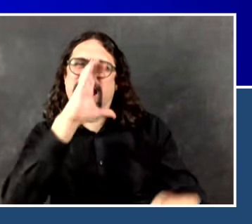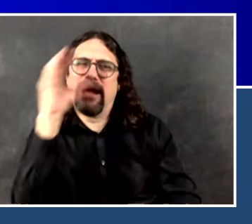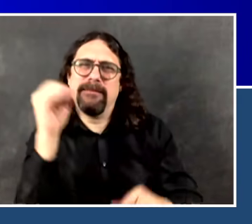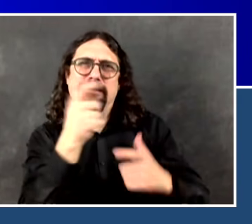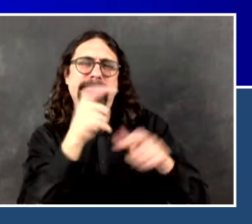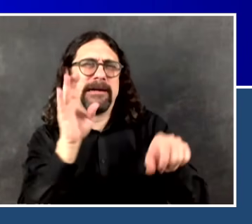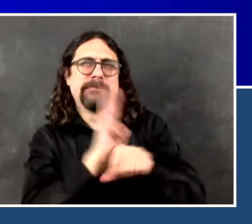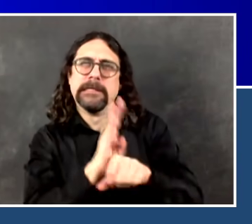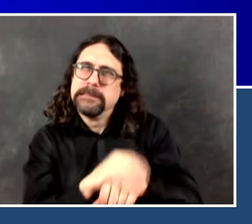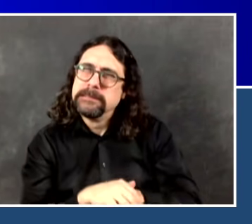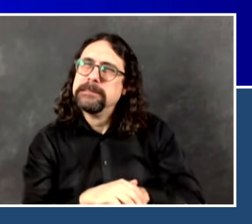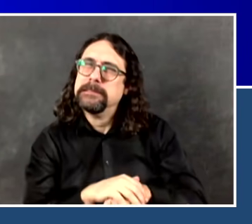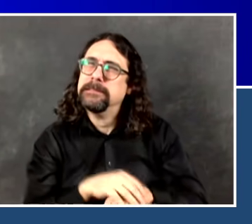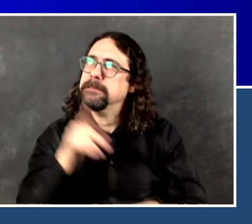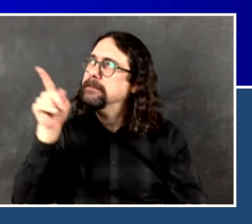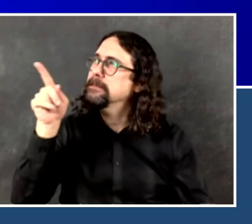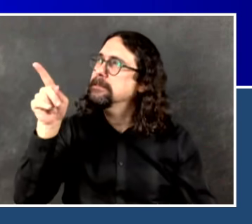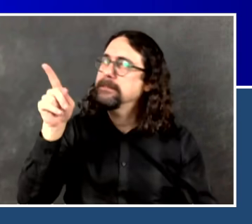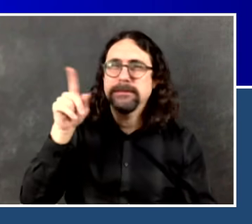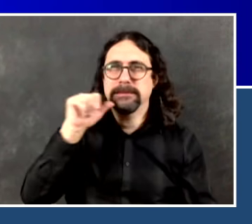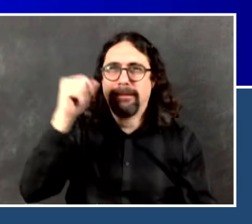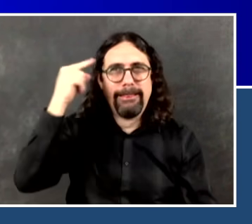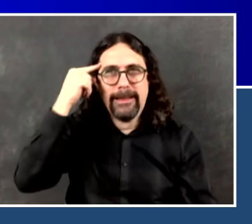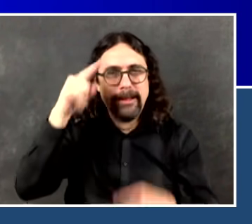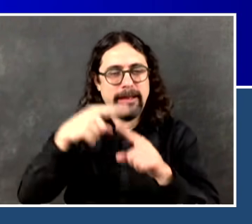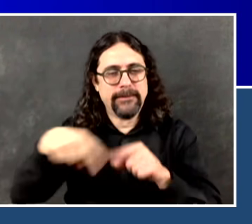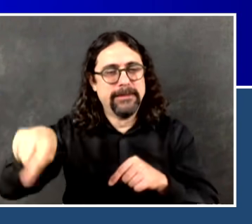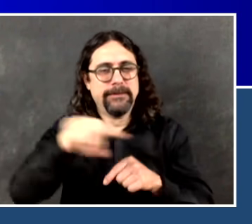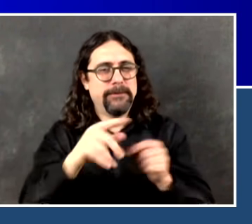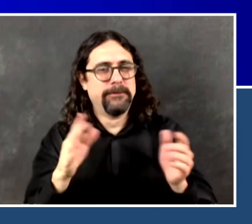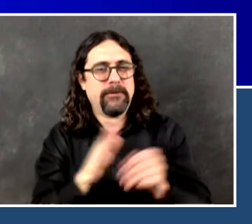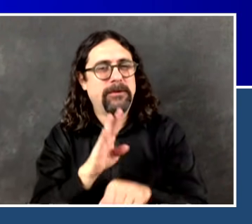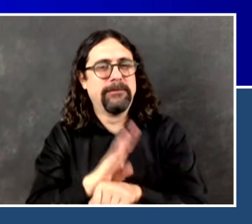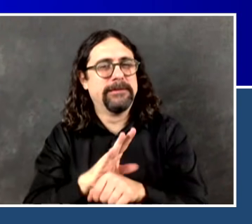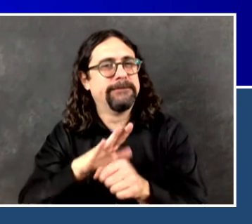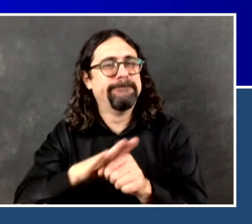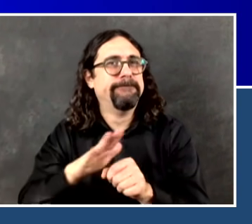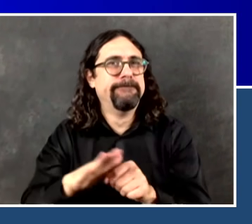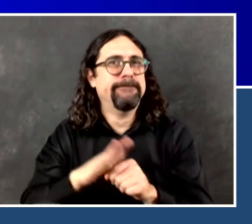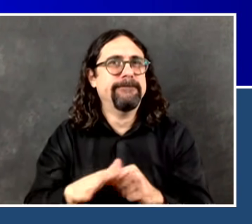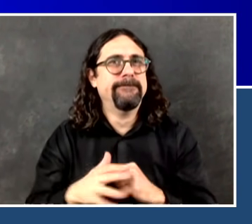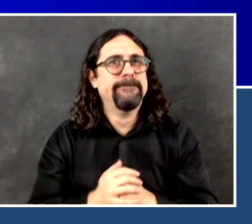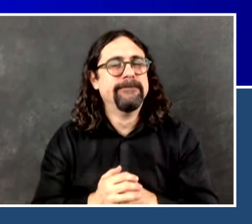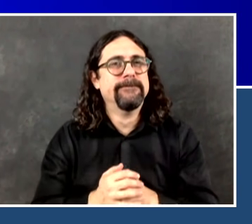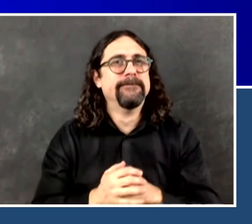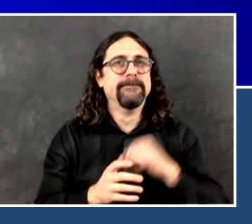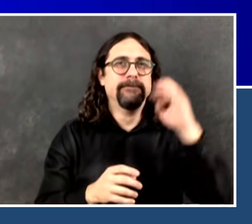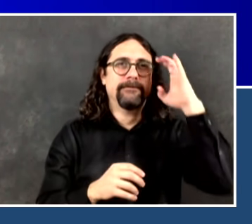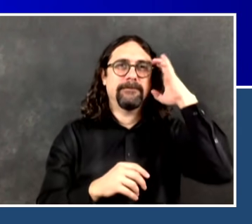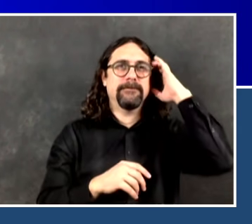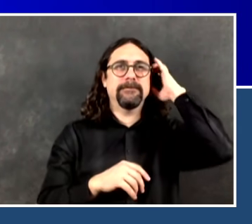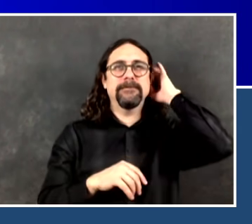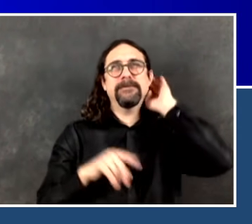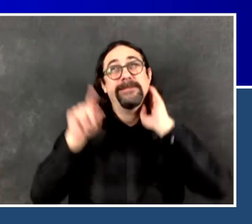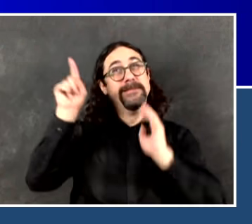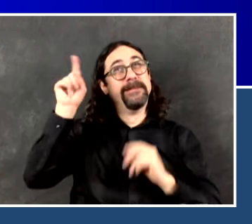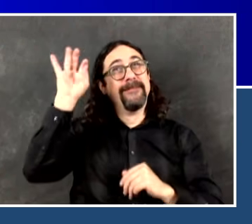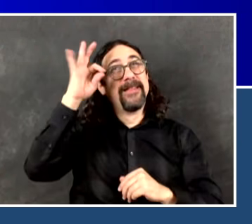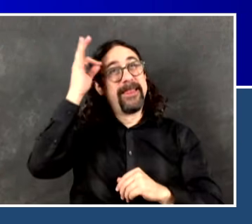GOVERNMENT, HERE